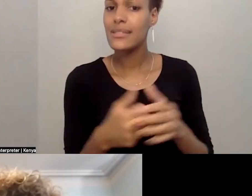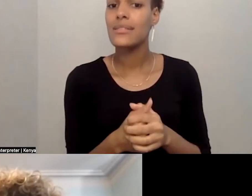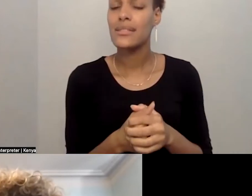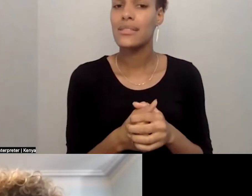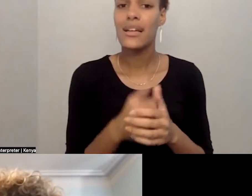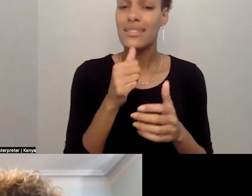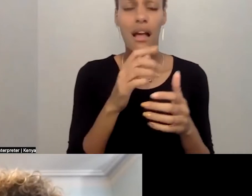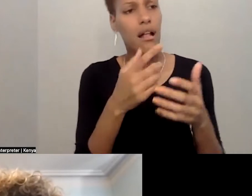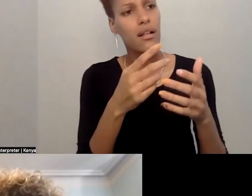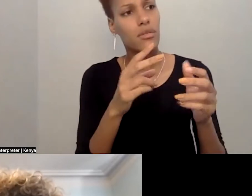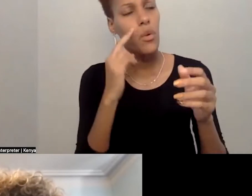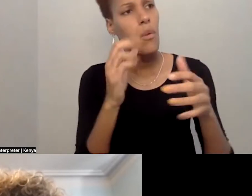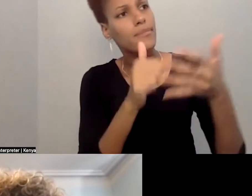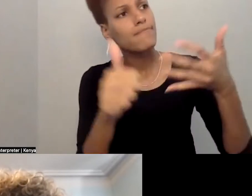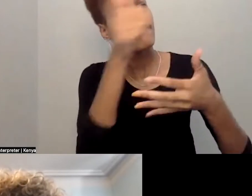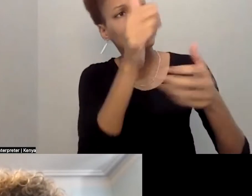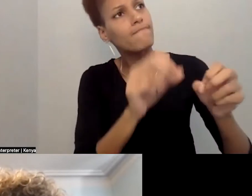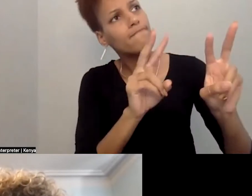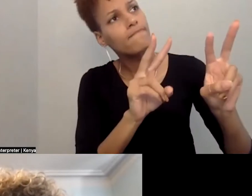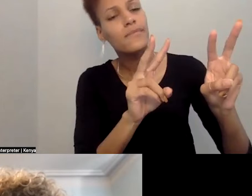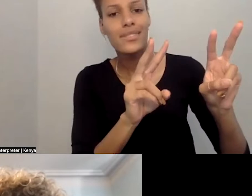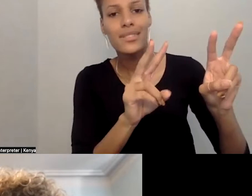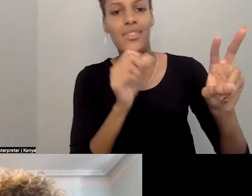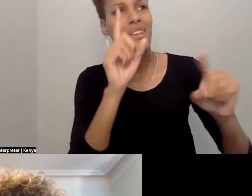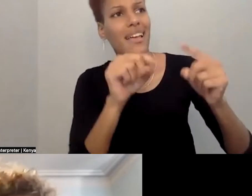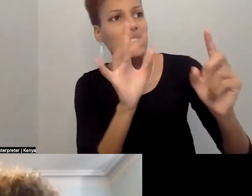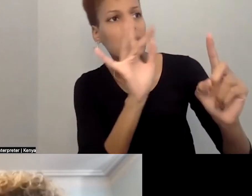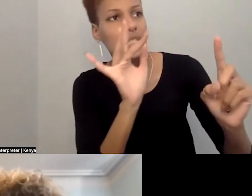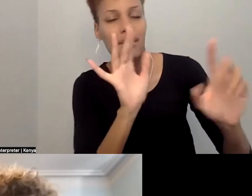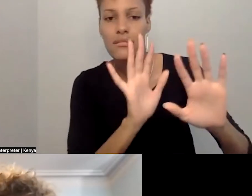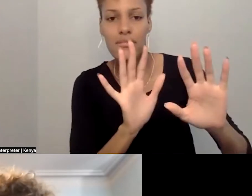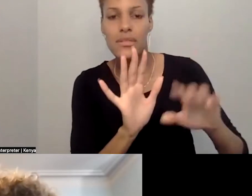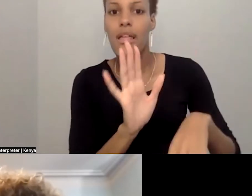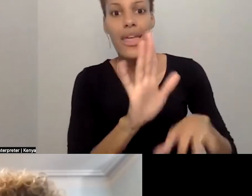a pedestal and saying, you know, we can't touch, you know, their accomplishments.